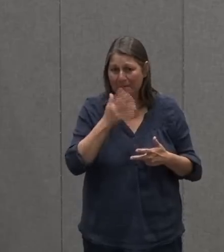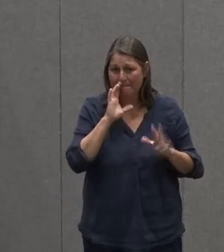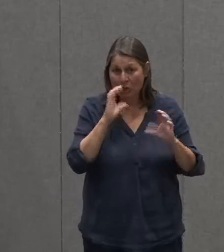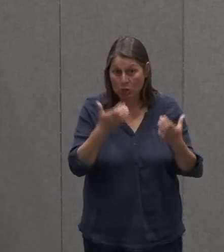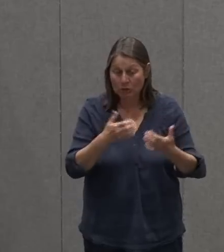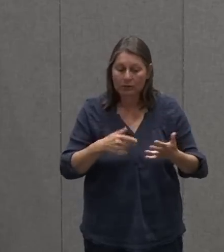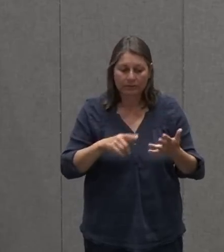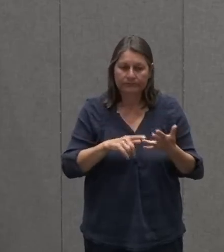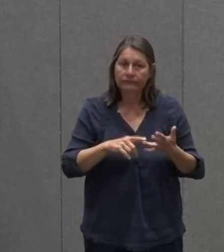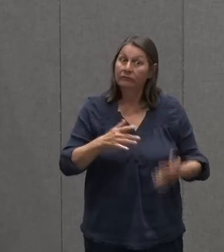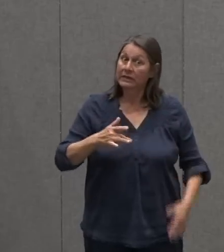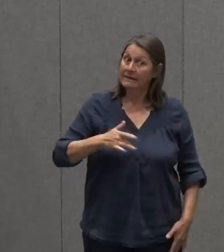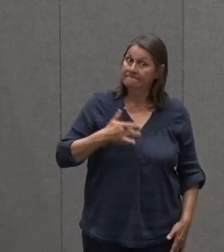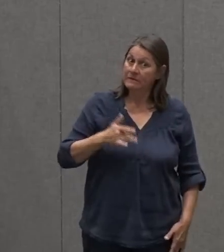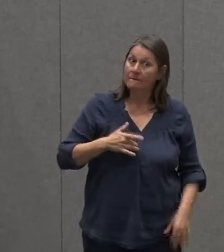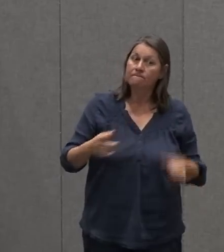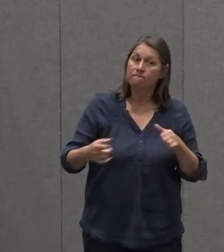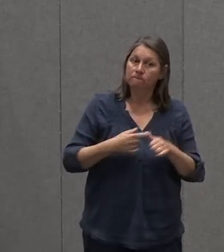it was flat at first and then it filled up.